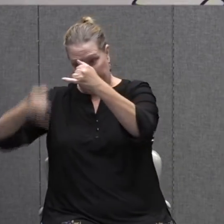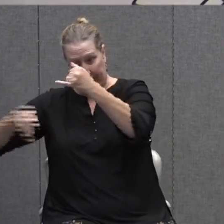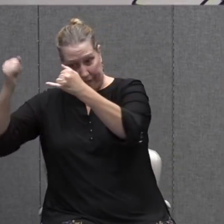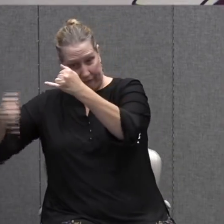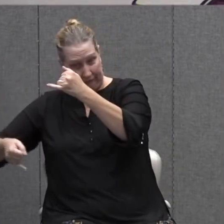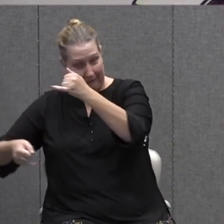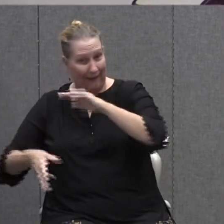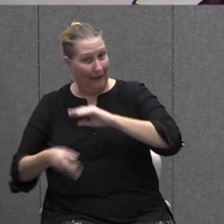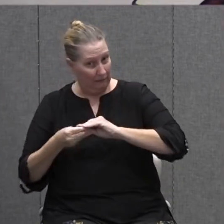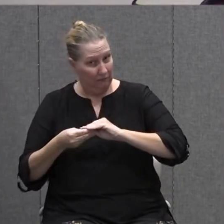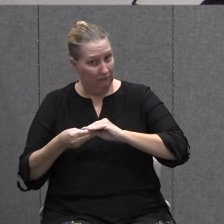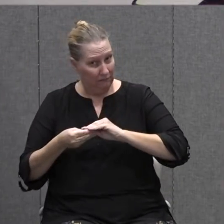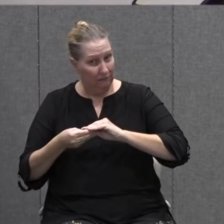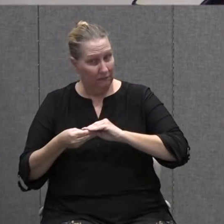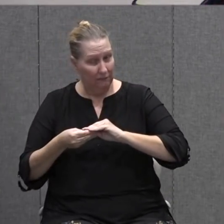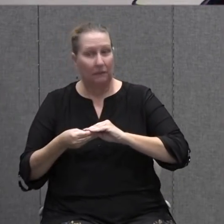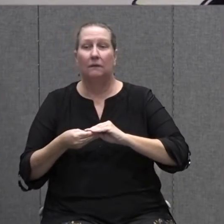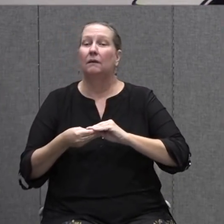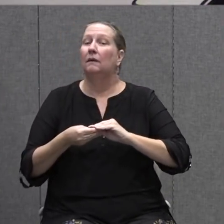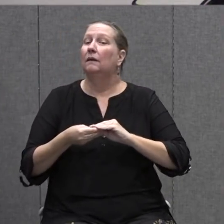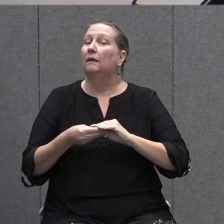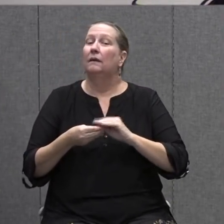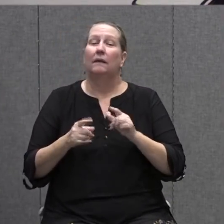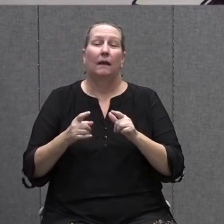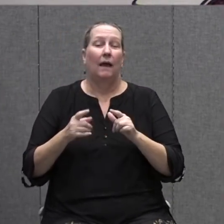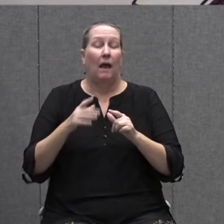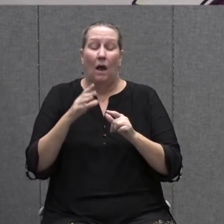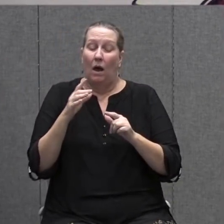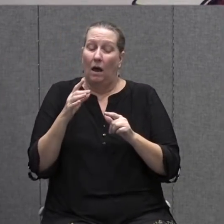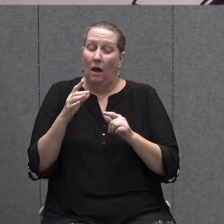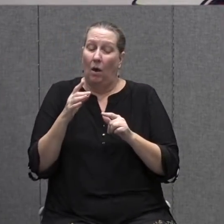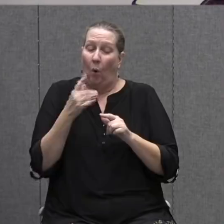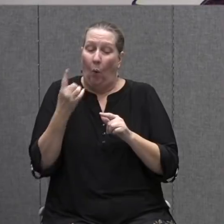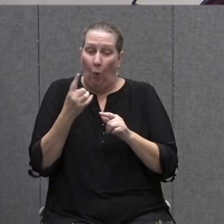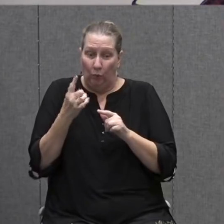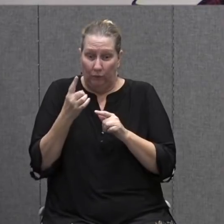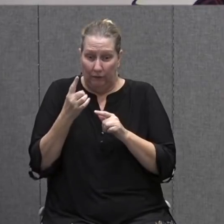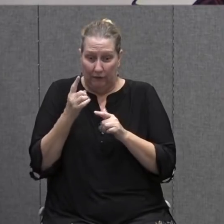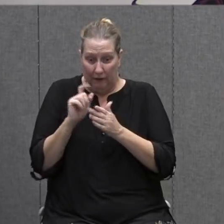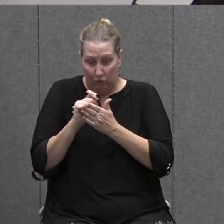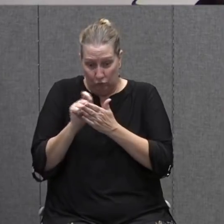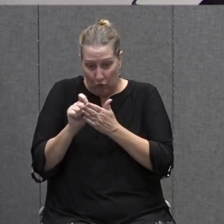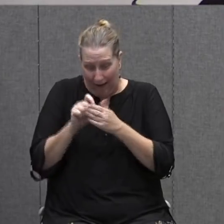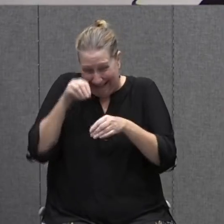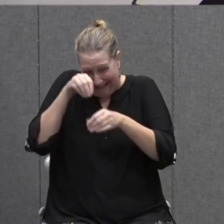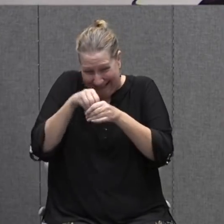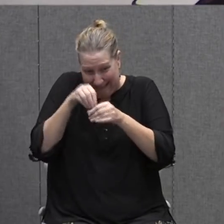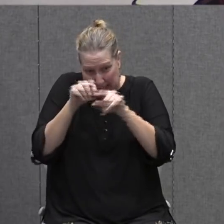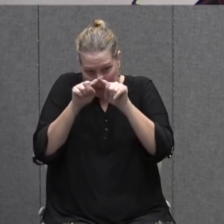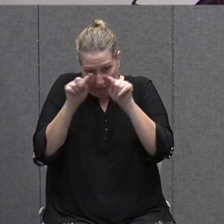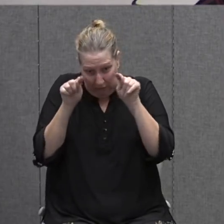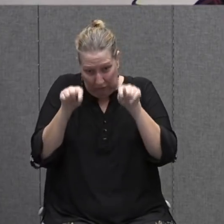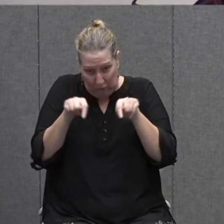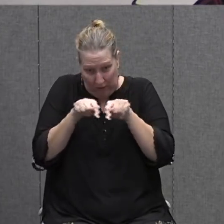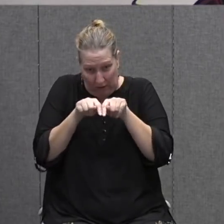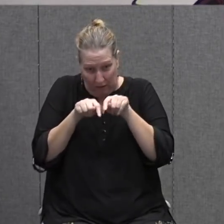And then again, only drawing within the squares I want to create an image. Maybe you've heard of the word pixel before